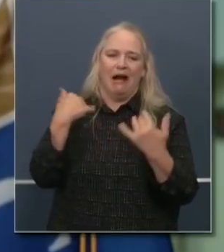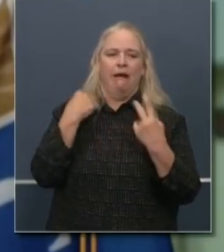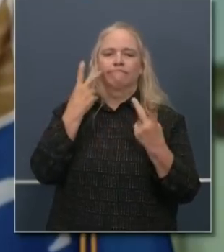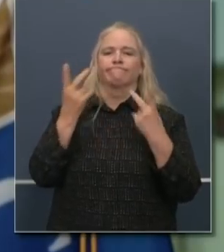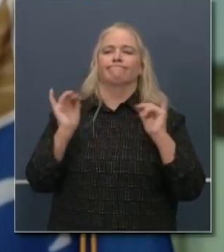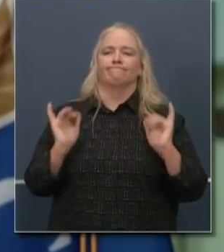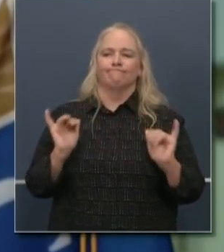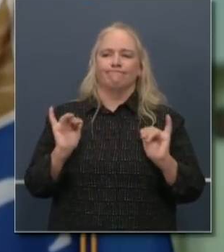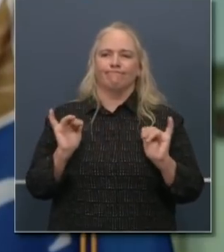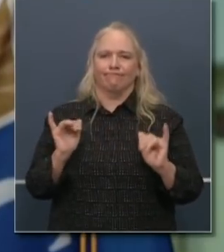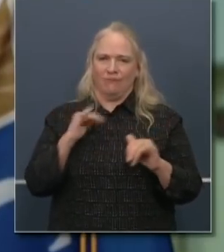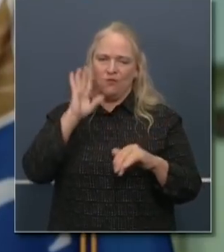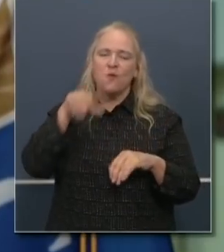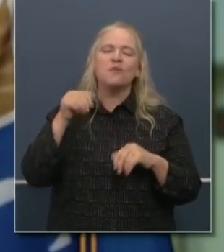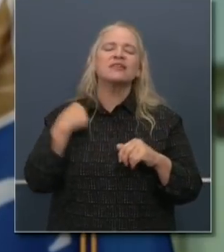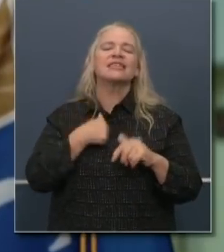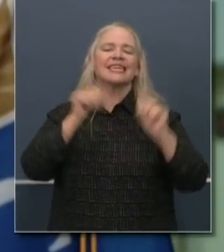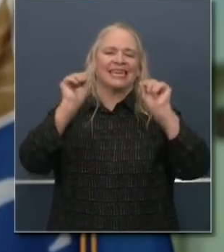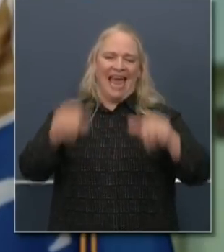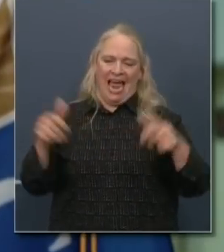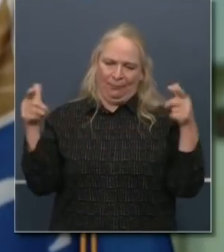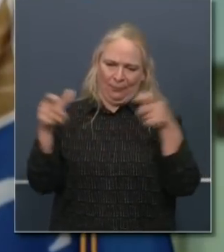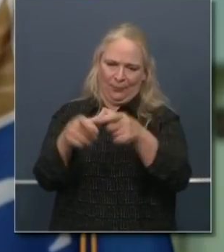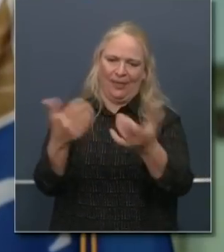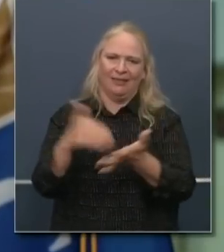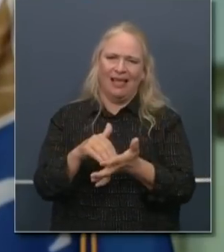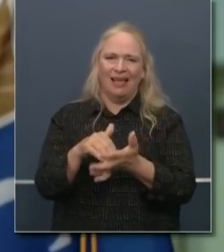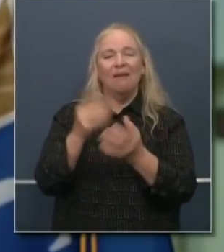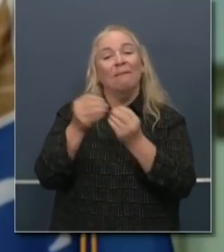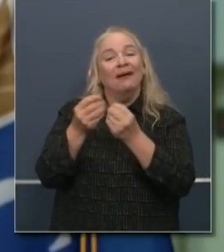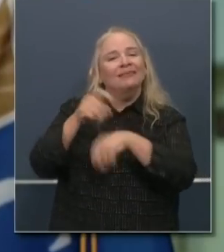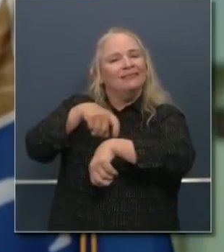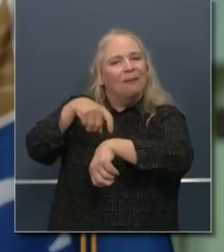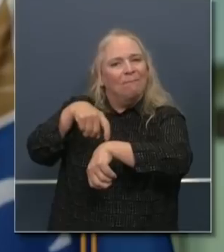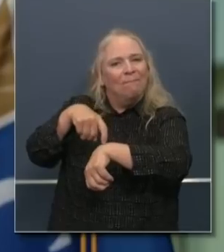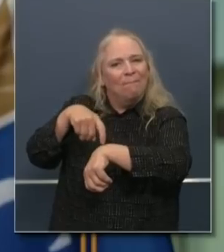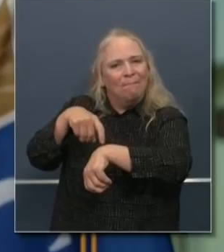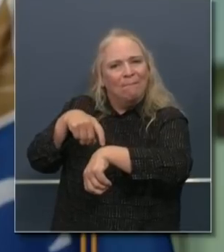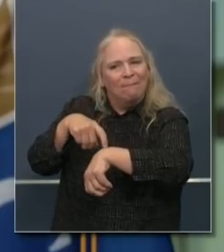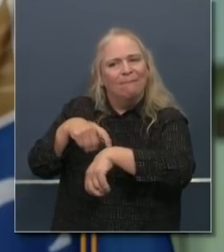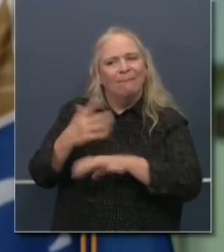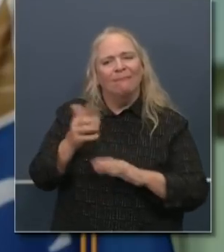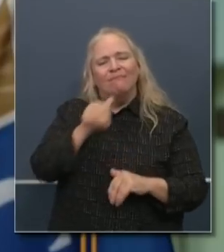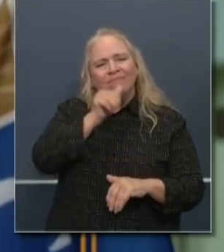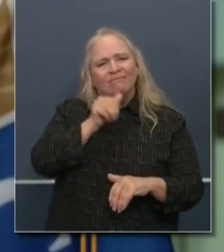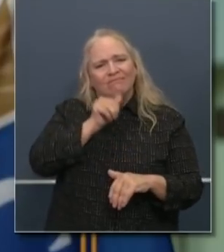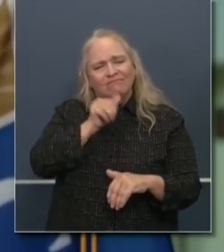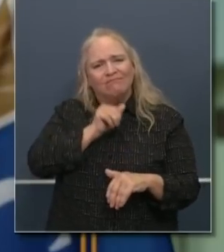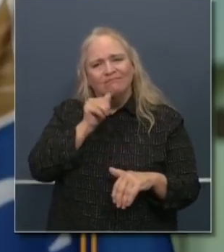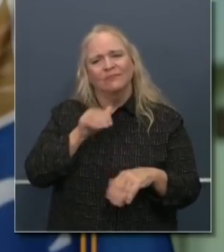BEGINNING. WE'RE GOING TO DO THAT AGAIN. THERE'S NO DOUBT IN MY MIND BUT